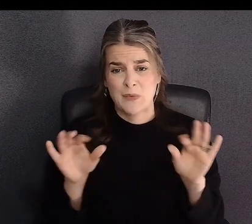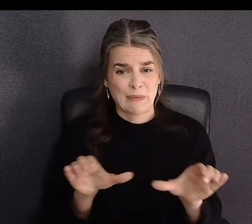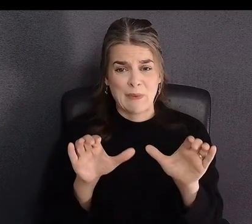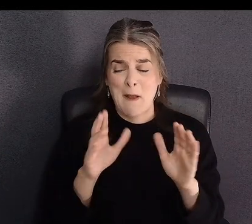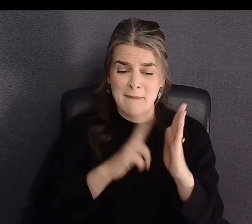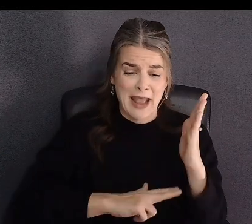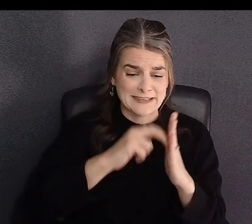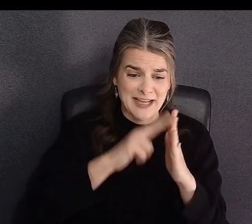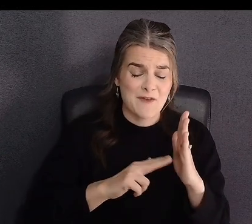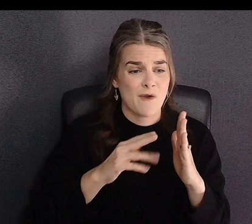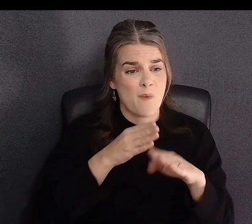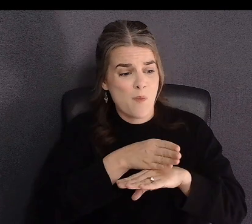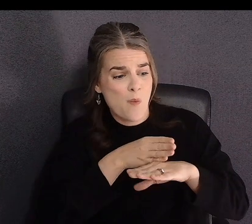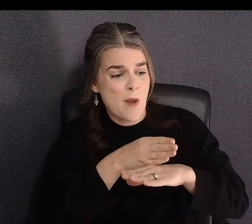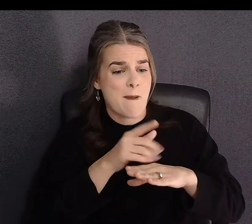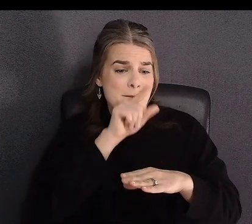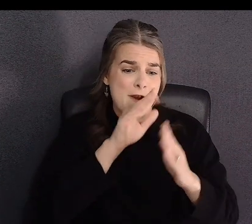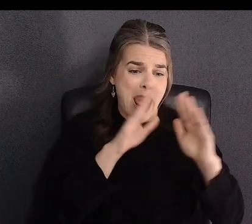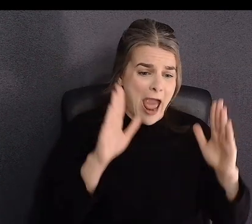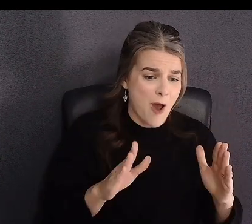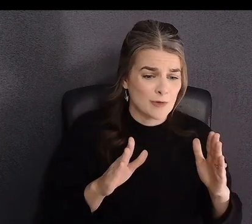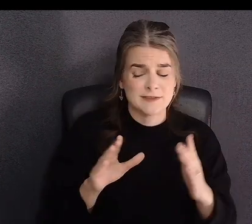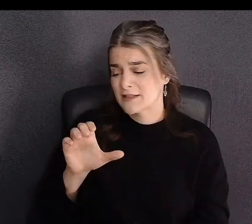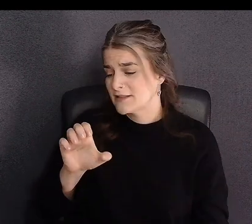houses or ceramic flowerpots, things